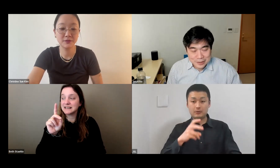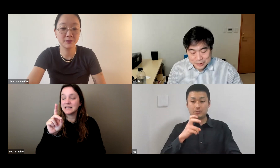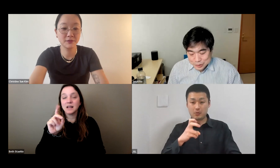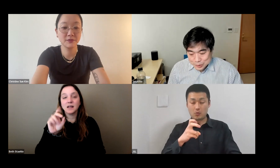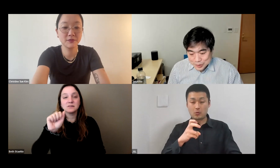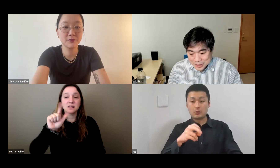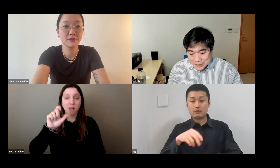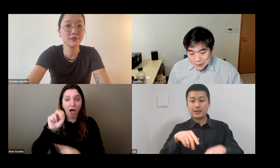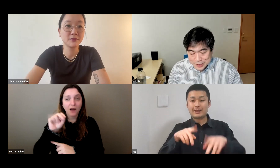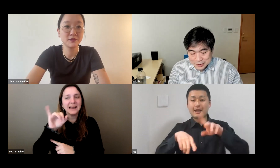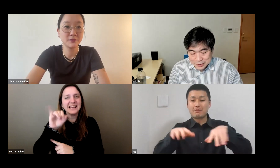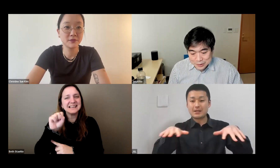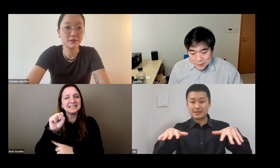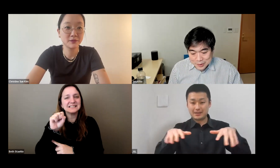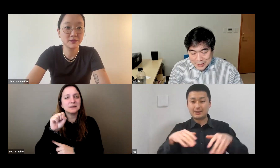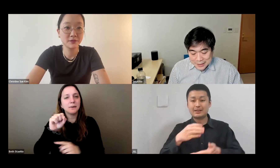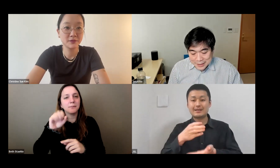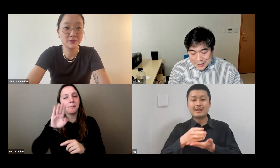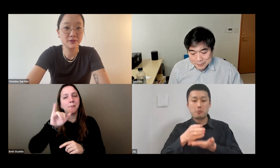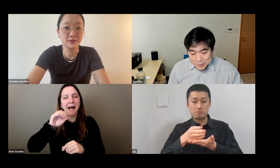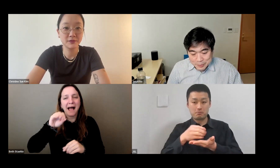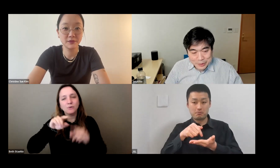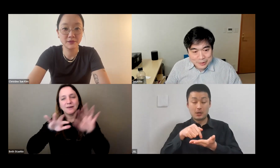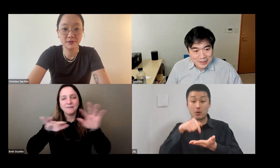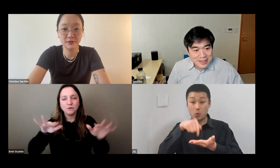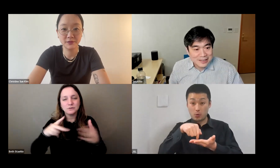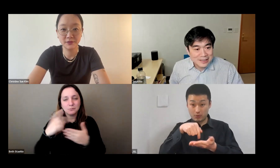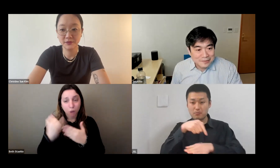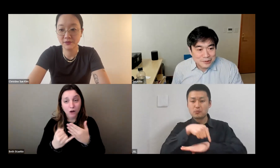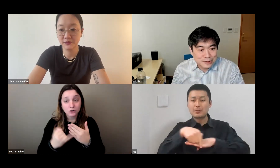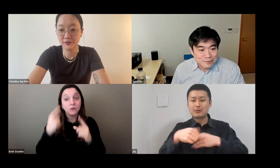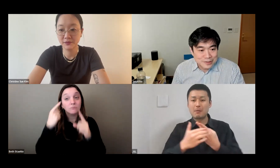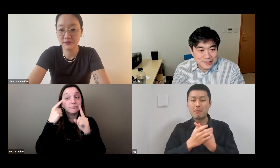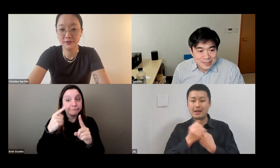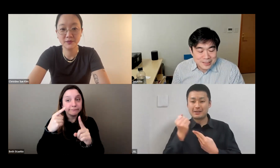to try to promote the idea of neurodiversity